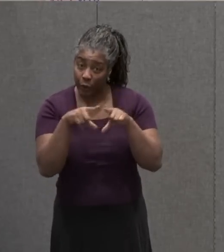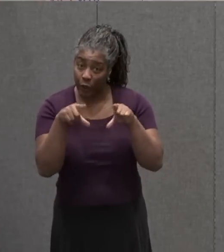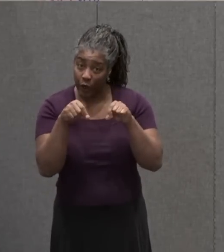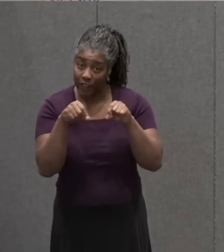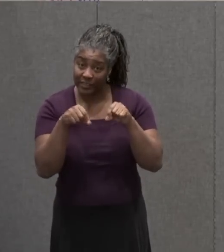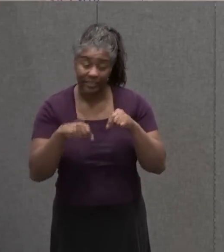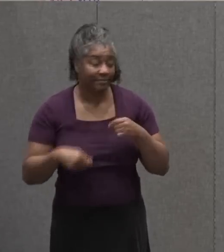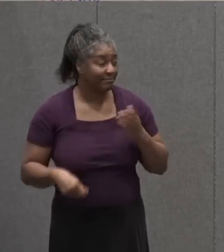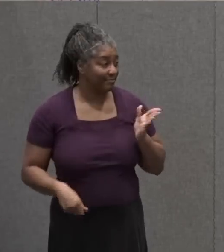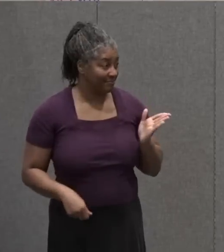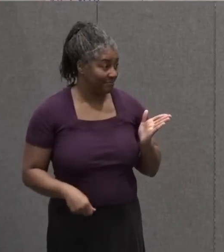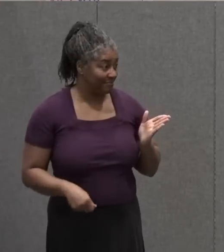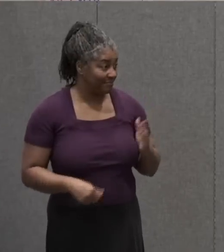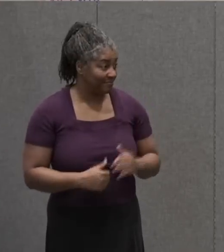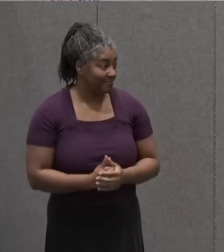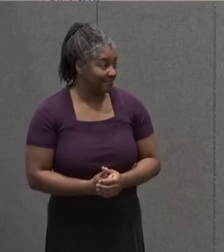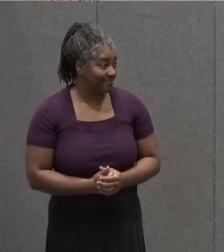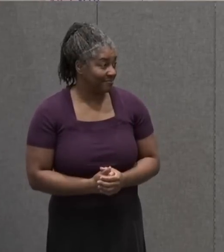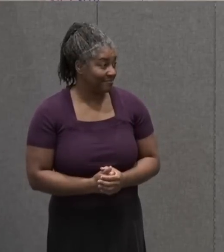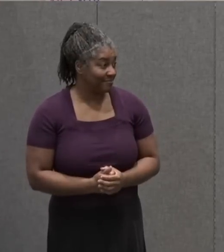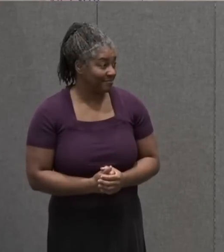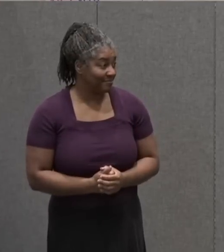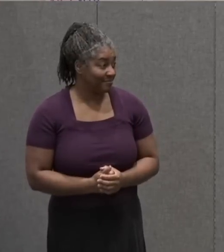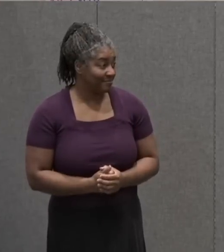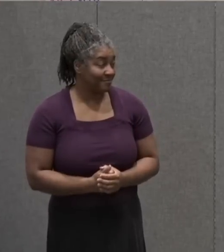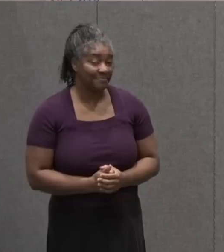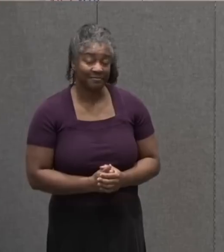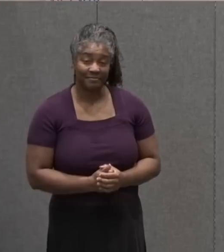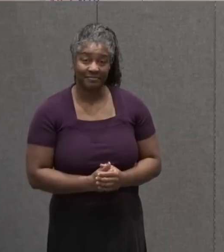The first card is toe, say toe.